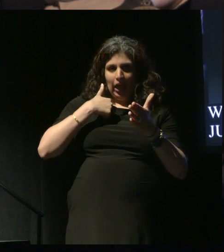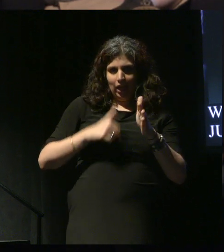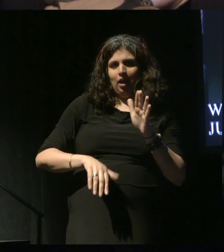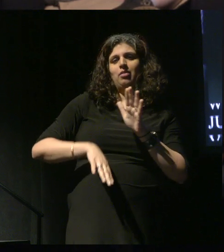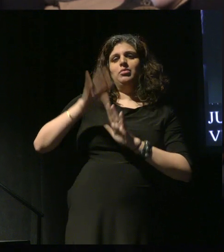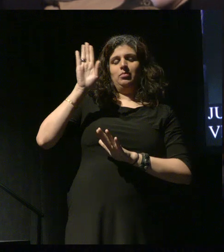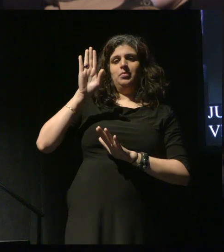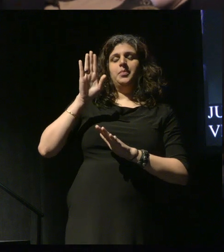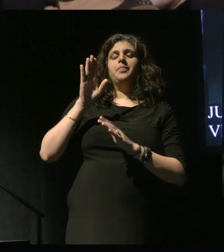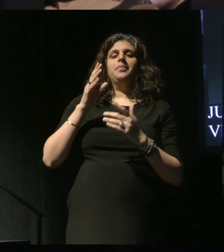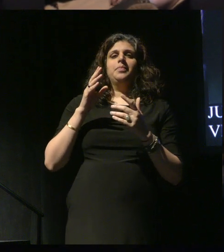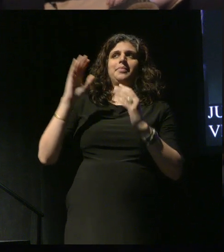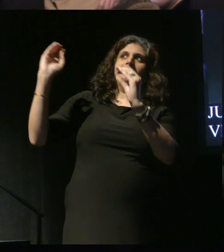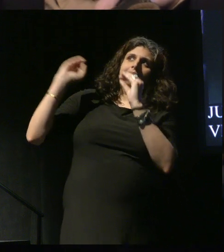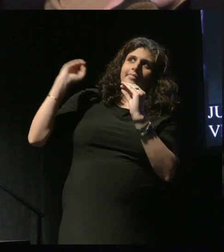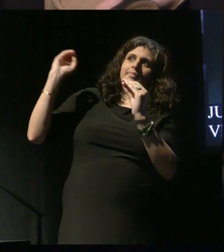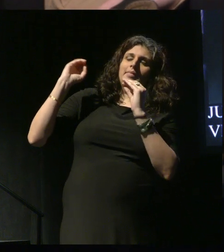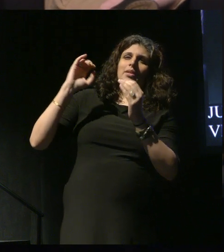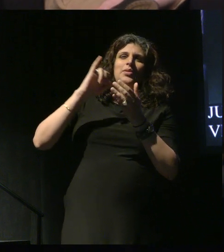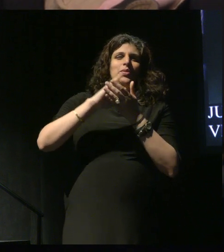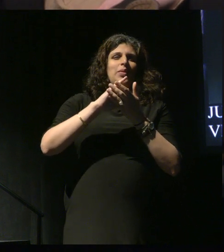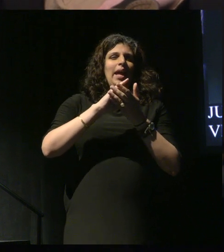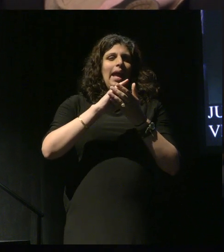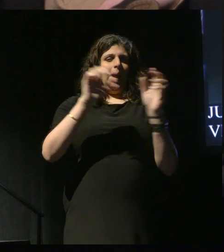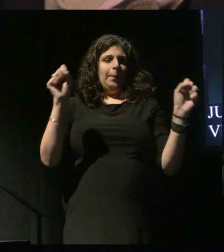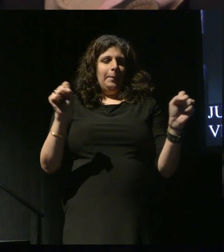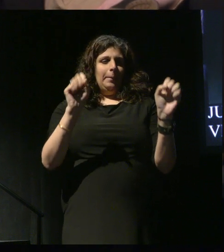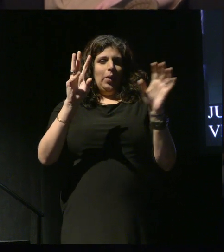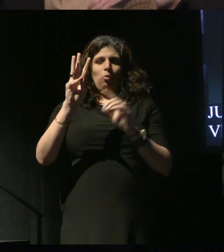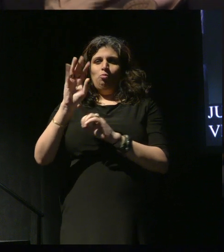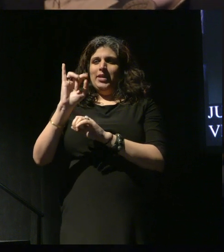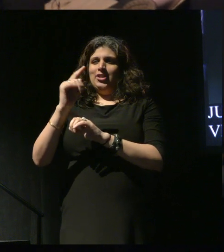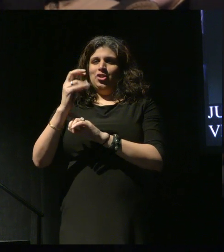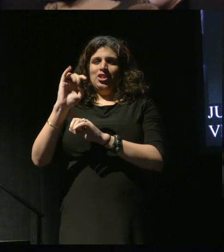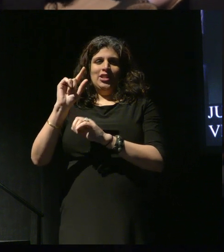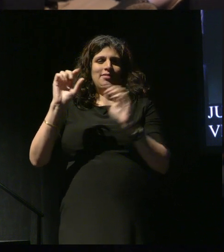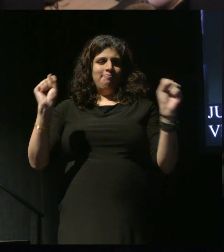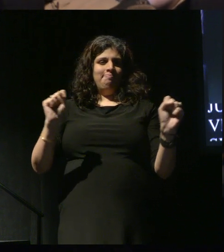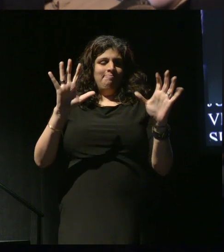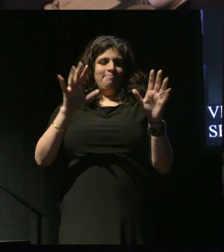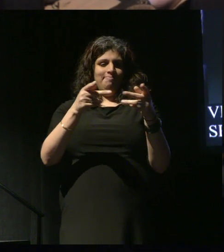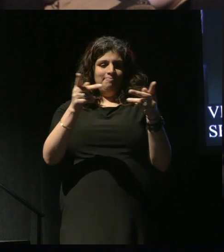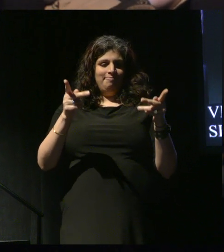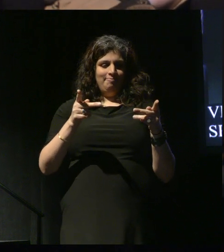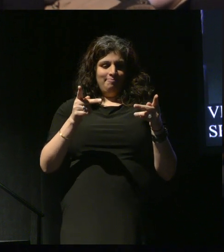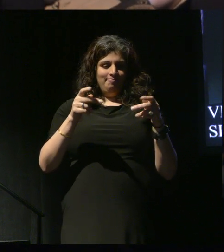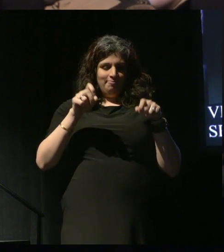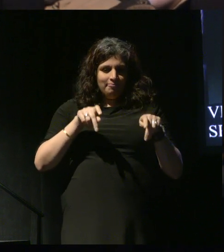And so that kind of witchy space that you open up serves as such a powerful antidote.